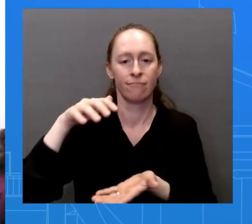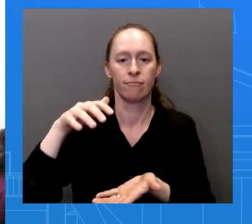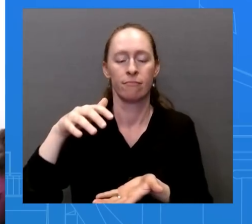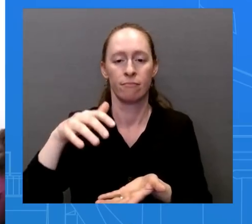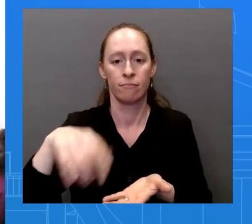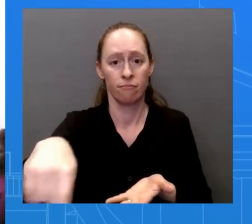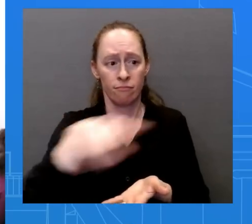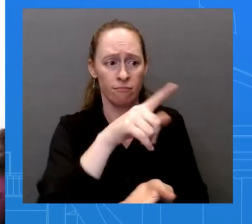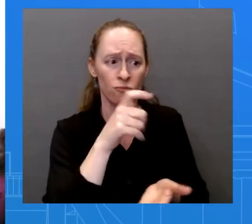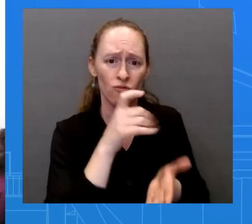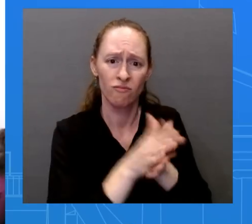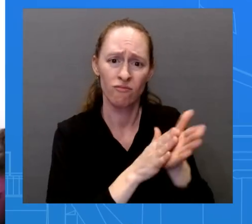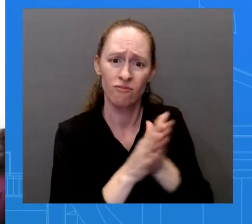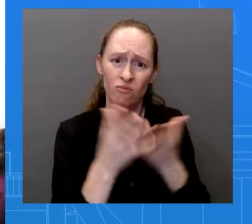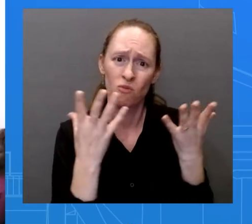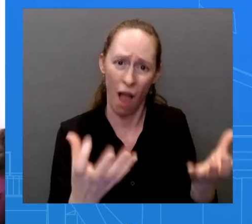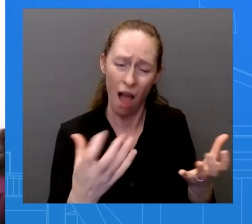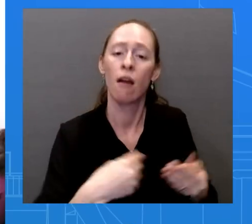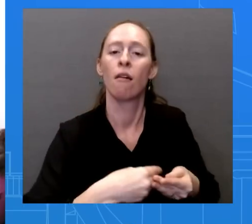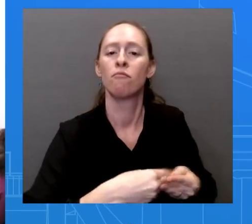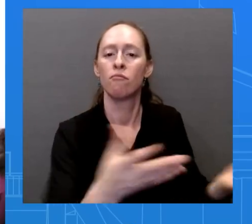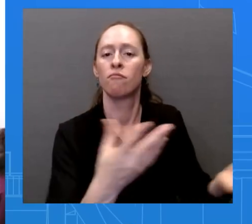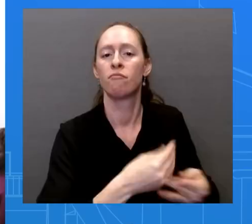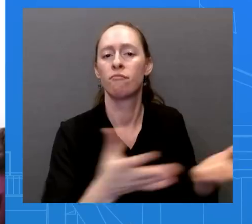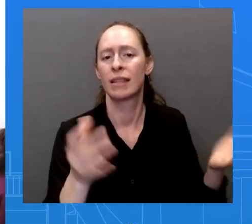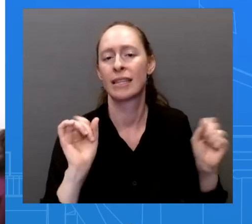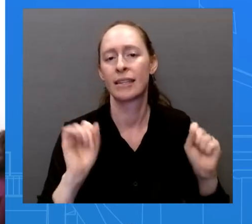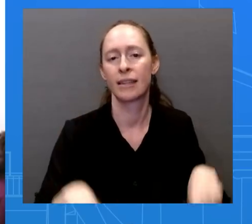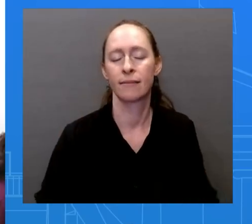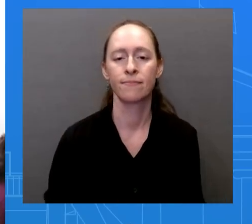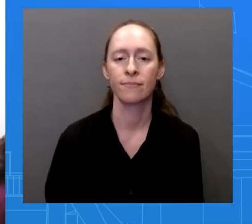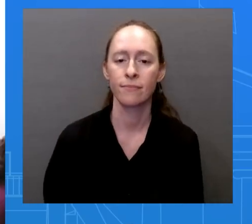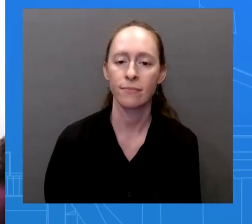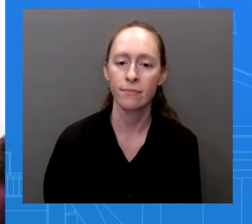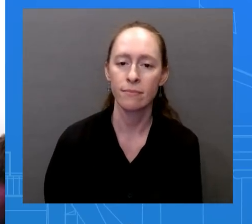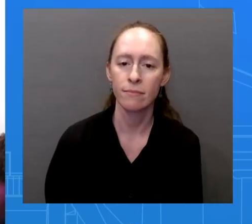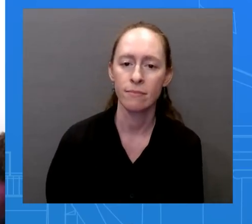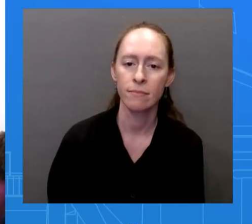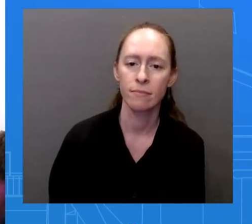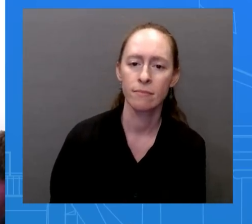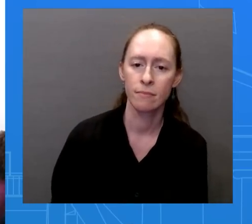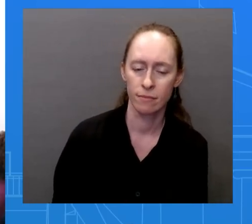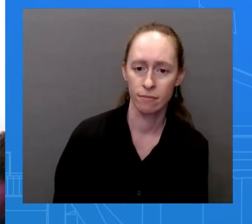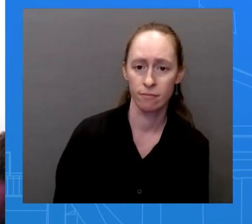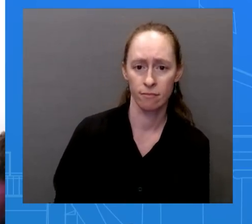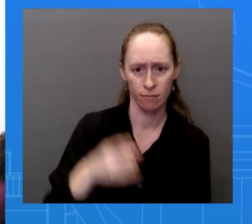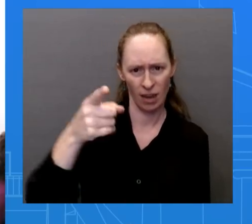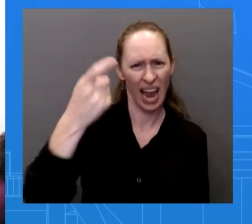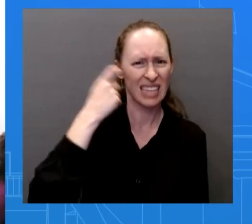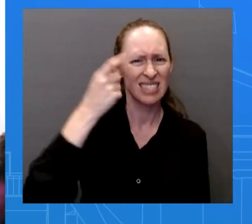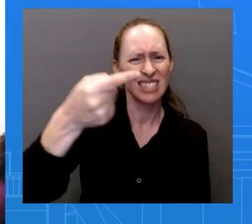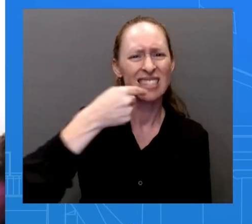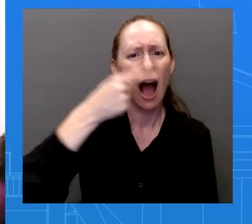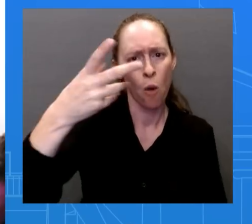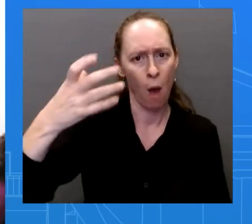when you were talking about -- to Tam's question -- knowing that you can't answer what might be coming in the fall and winter with a surge -- >> Dr. Jha: Yeah.